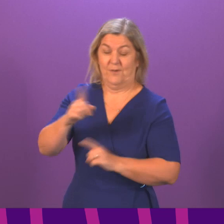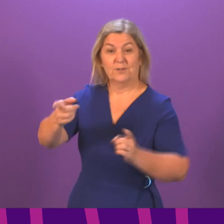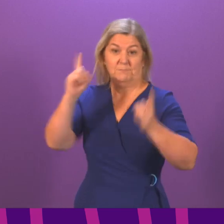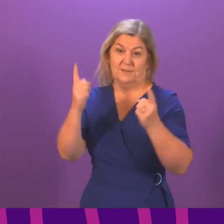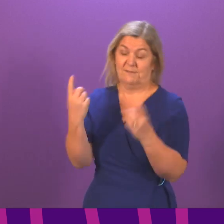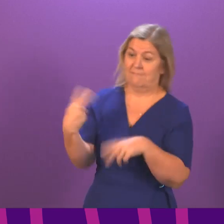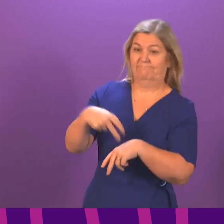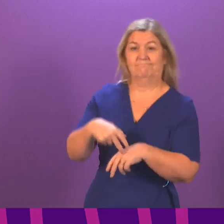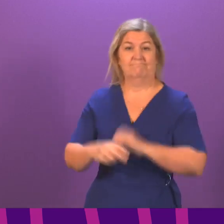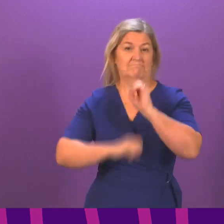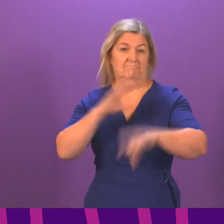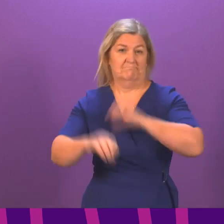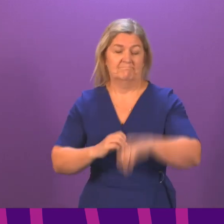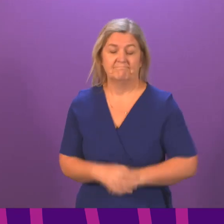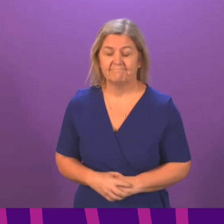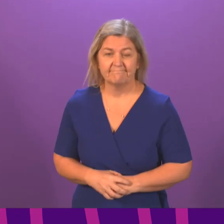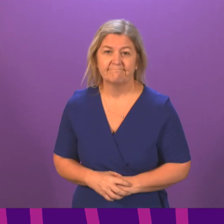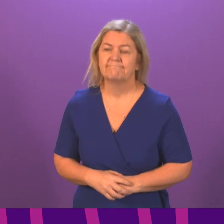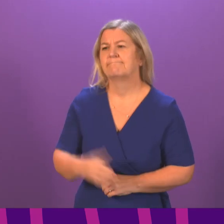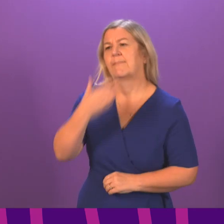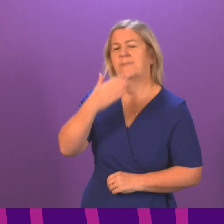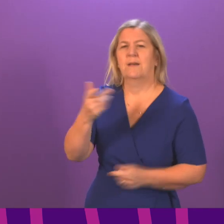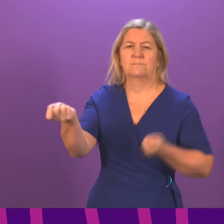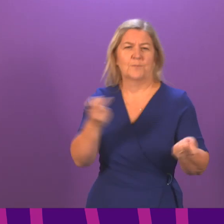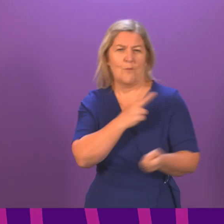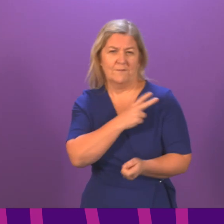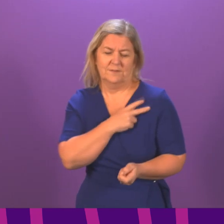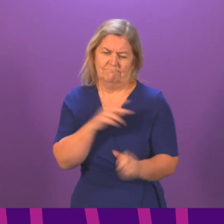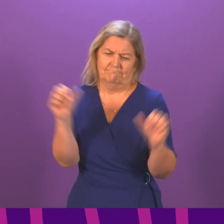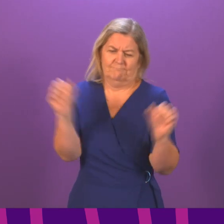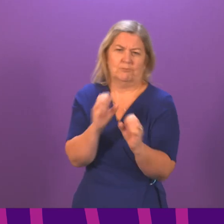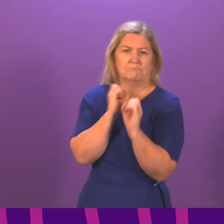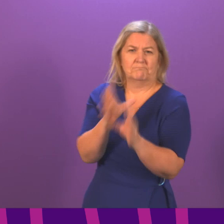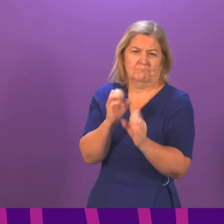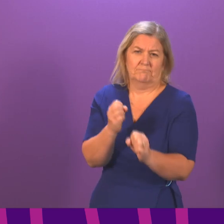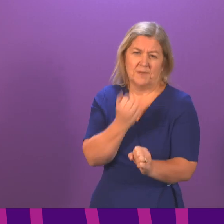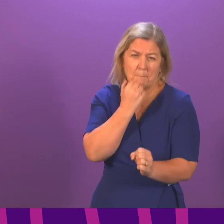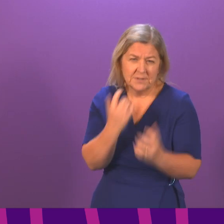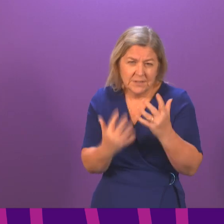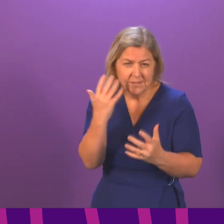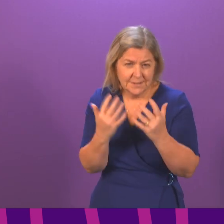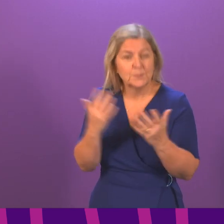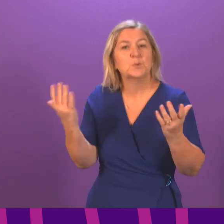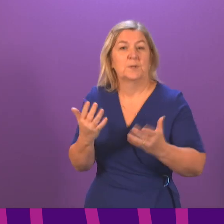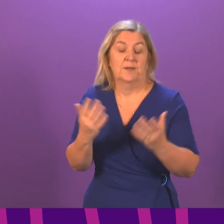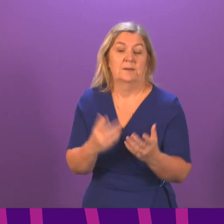The First Minister (Nicola Sturgeon): Thank you, Presiding Officer. I will give a short update on today’s statistics and on one other development.